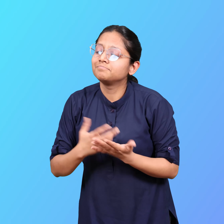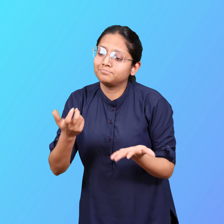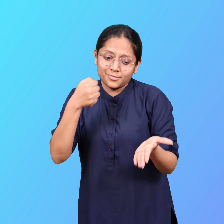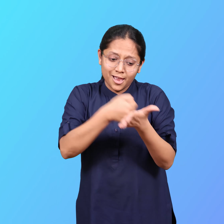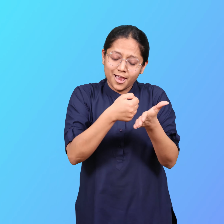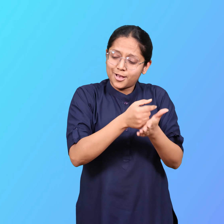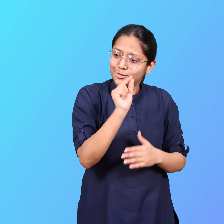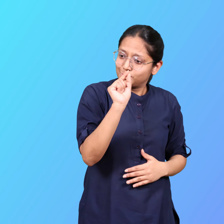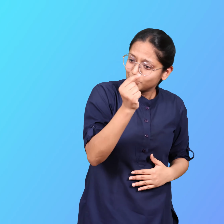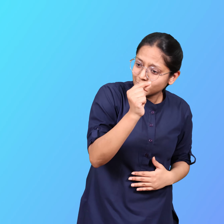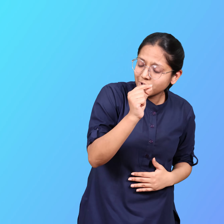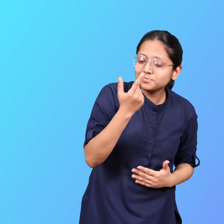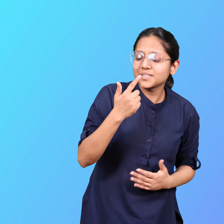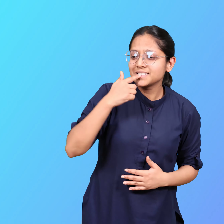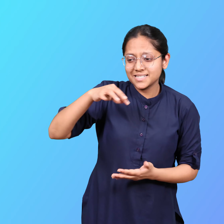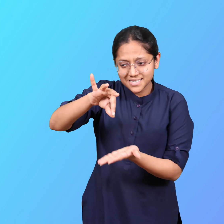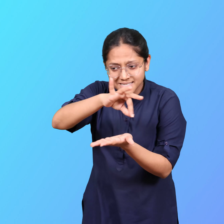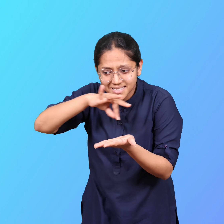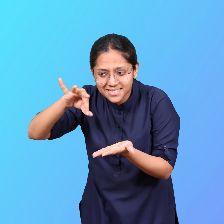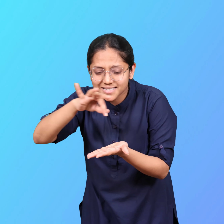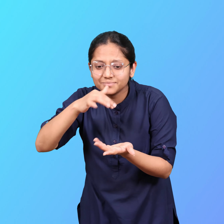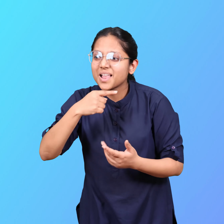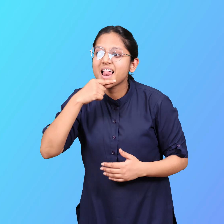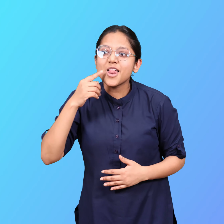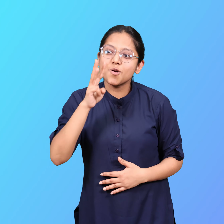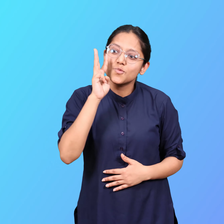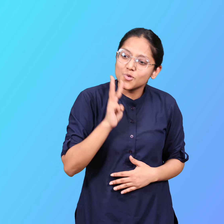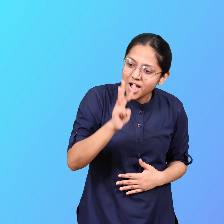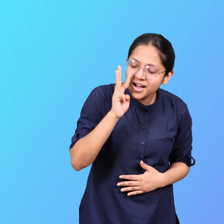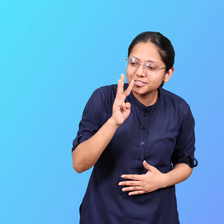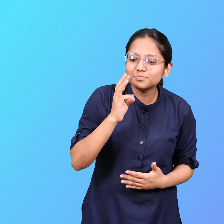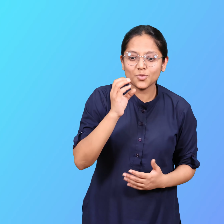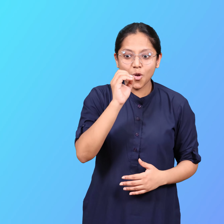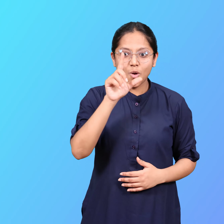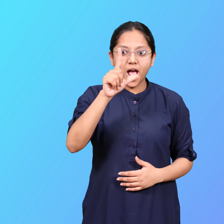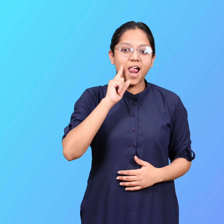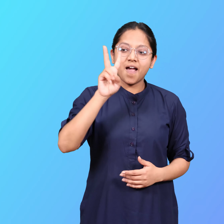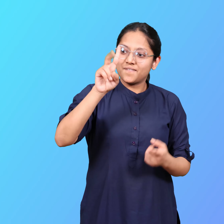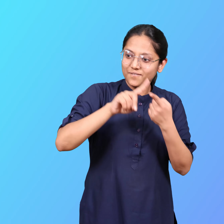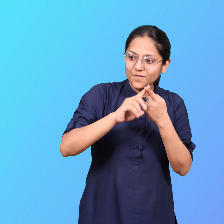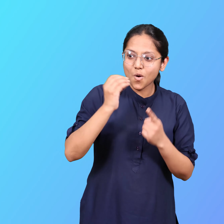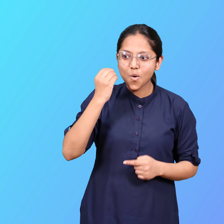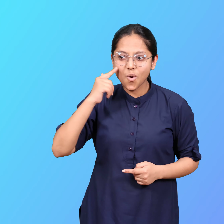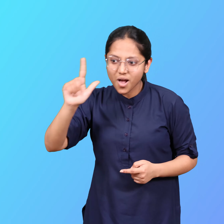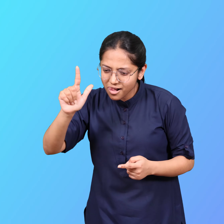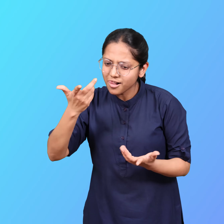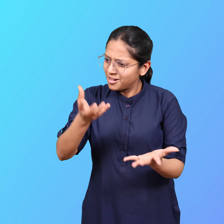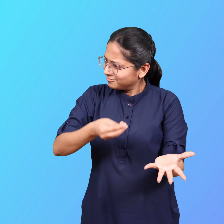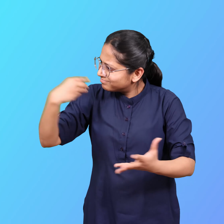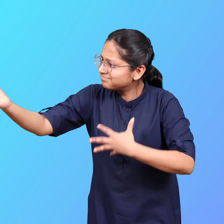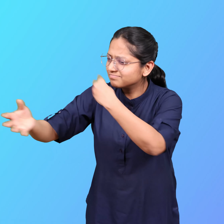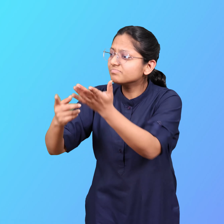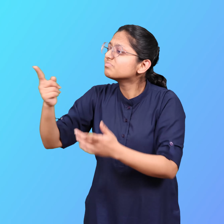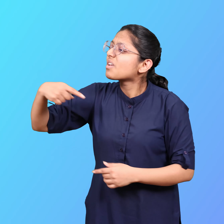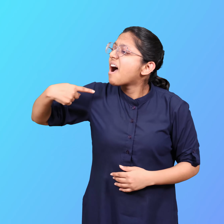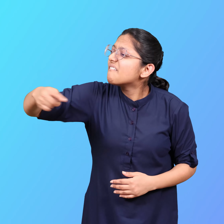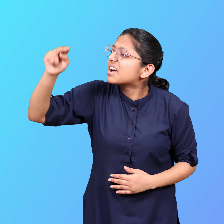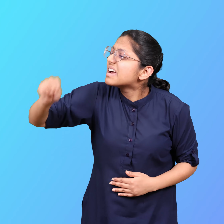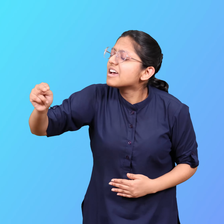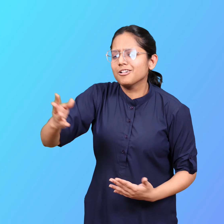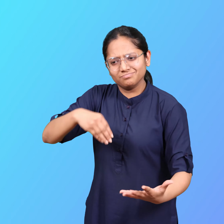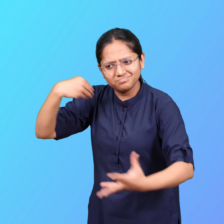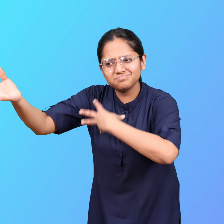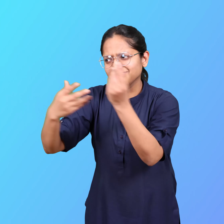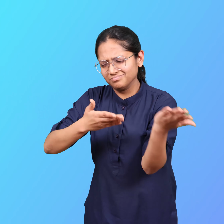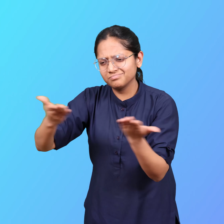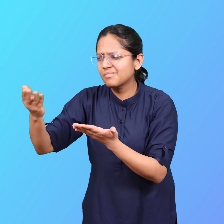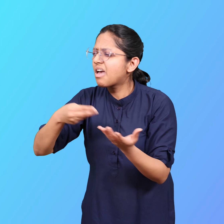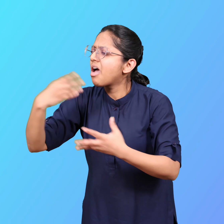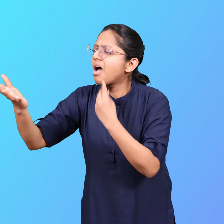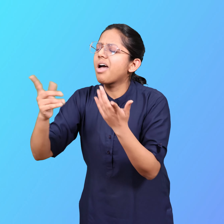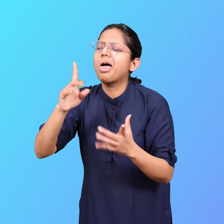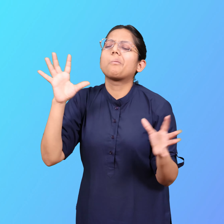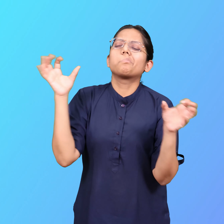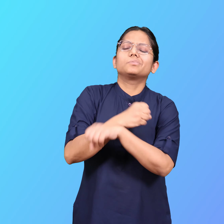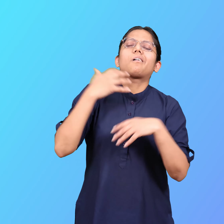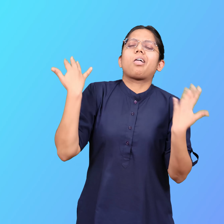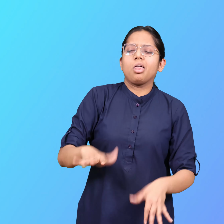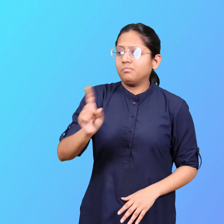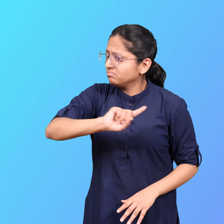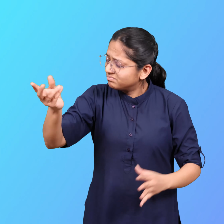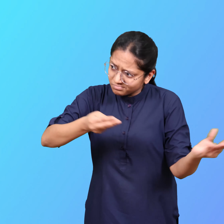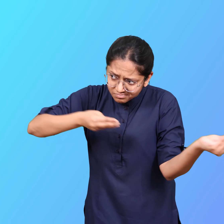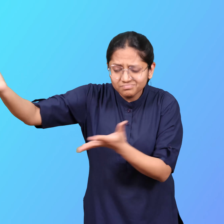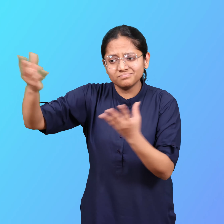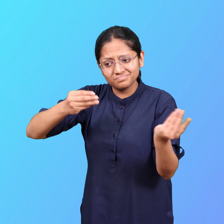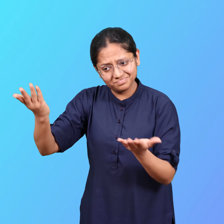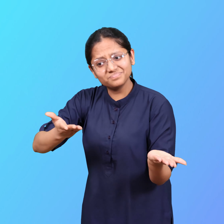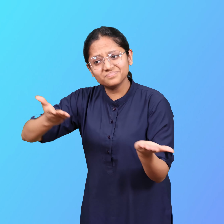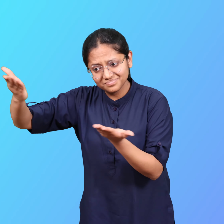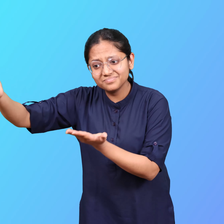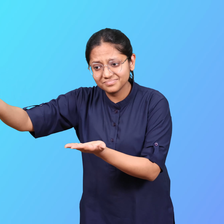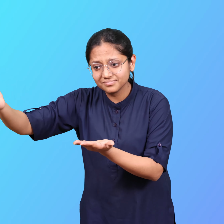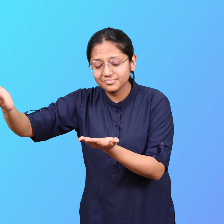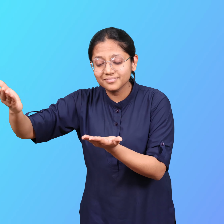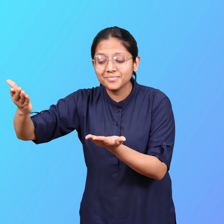ask for wheat, salt, wine and oil, give these things to them every day without fail.